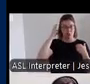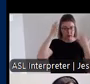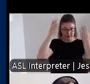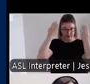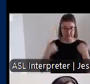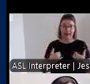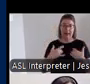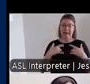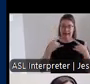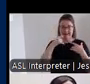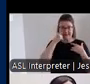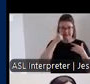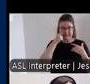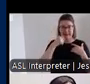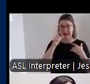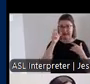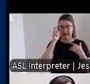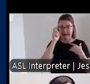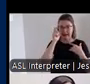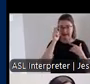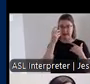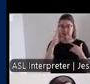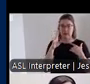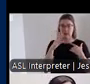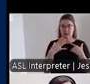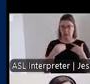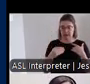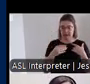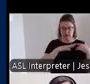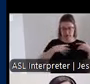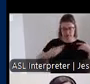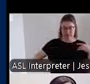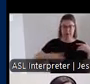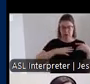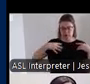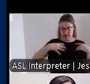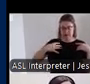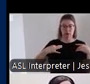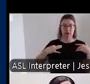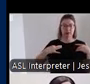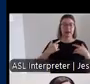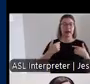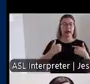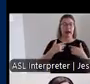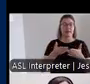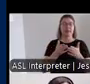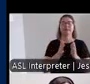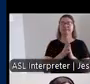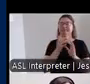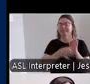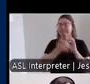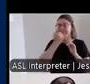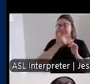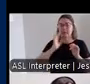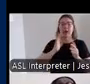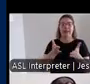I'm wearing glasses, and a blue and white striped shirt. I am the Ask Us Reference Assistant at Stauffer Library, Queen's University.